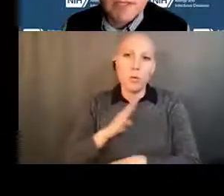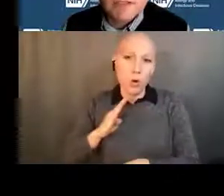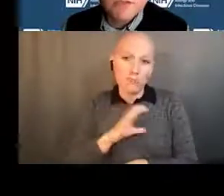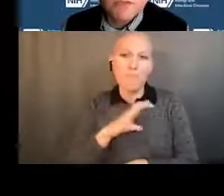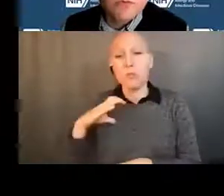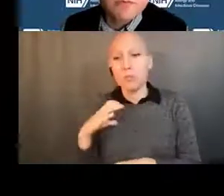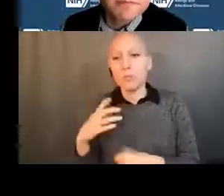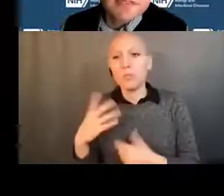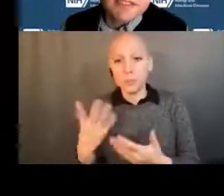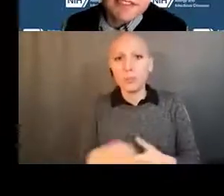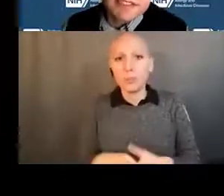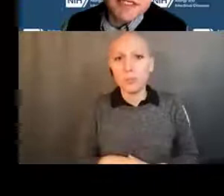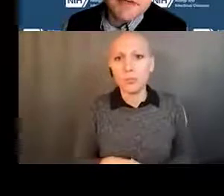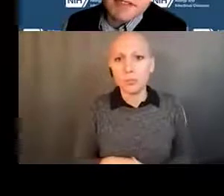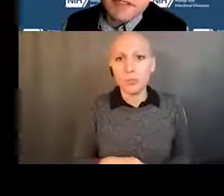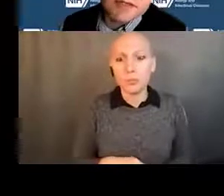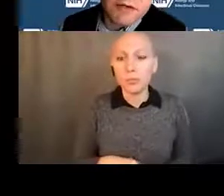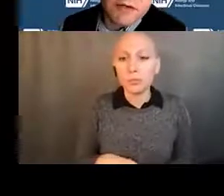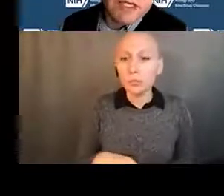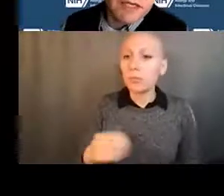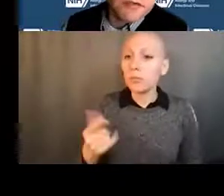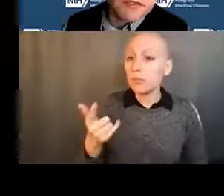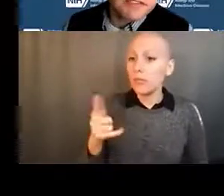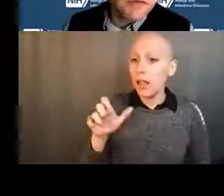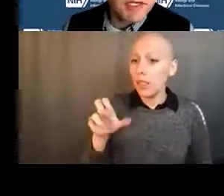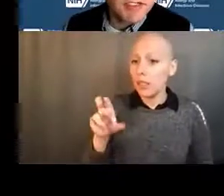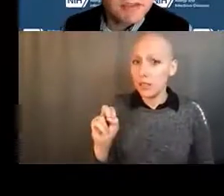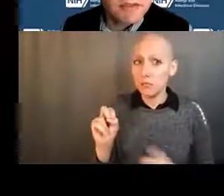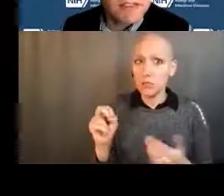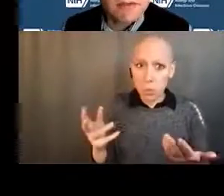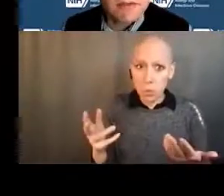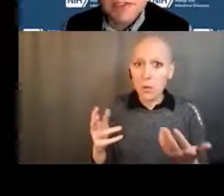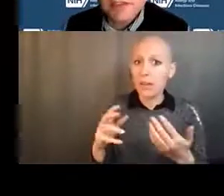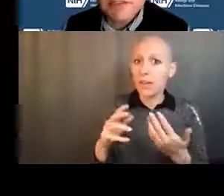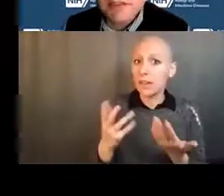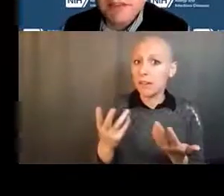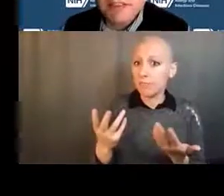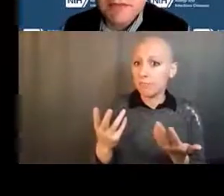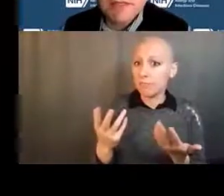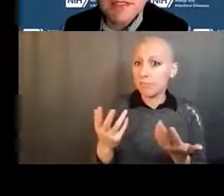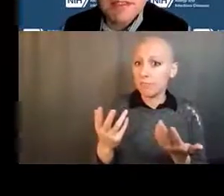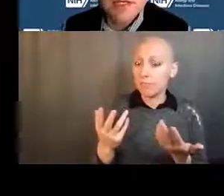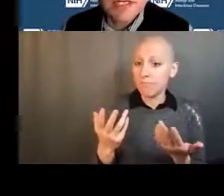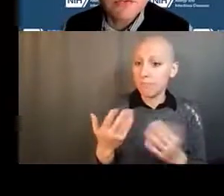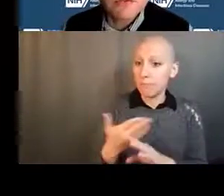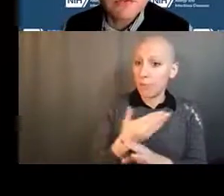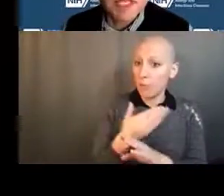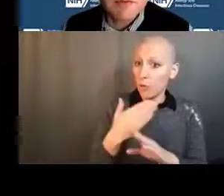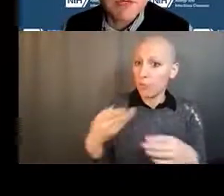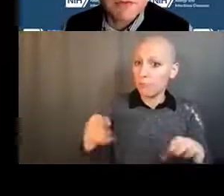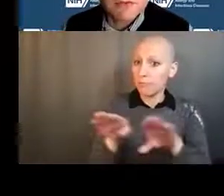Glen McGugan: And so to leave it, are there any other considerations that we should leave the international collaborators with?